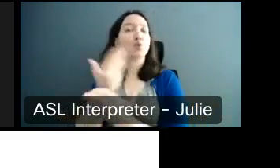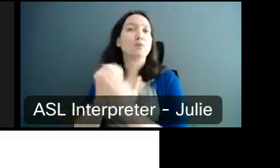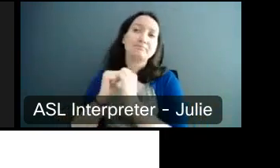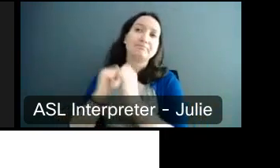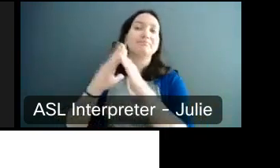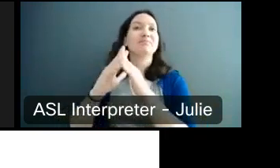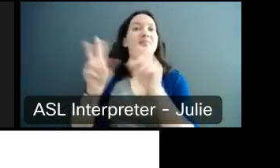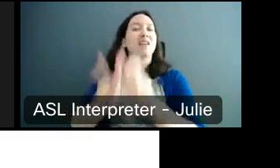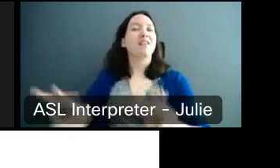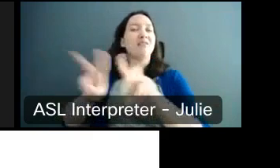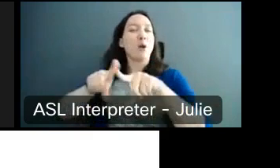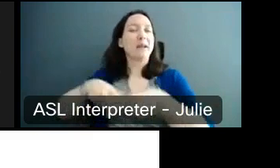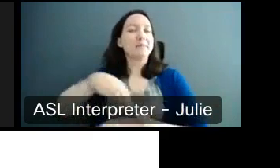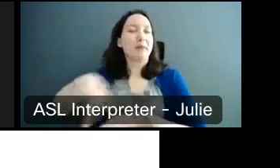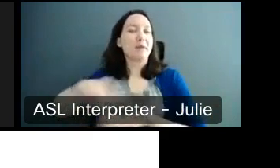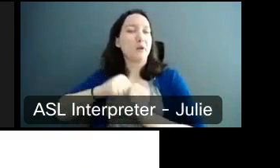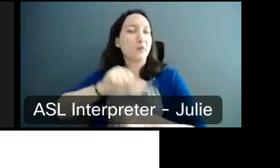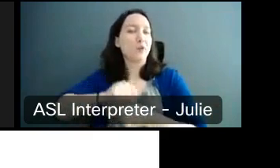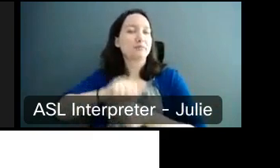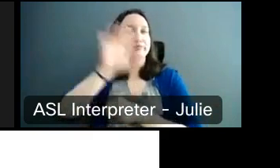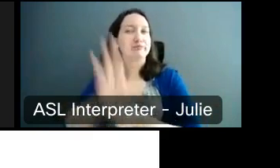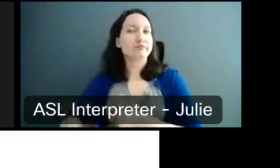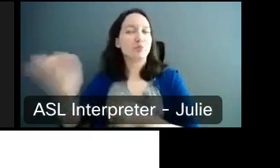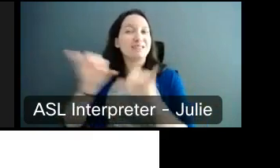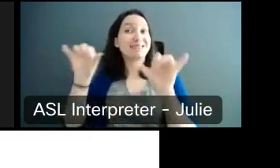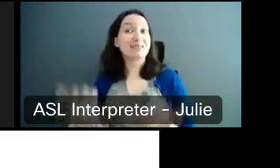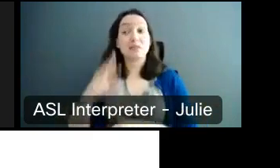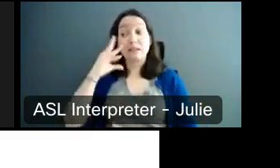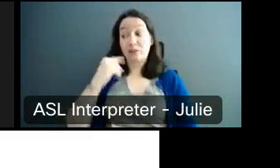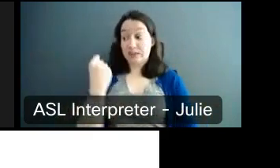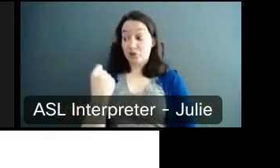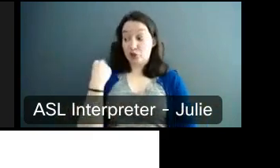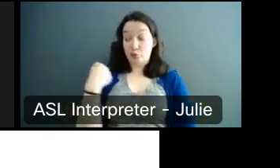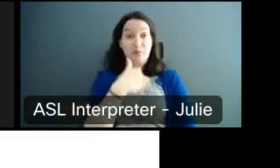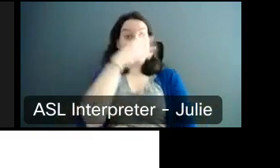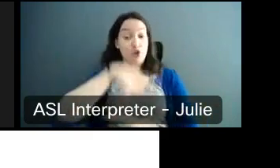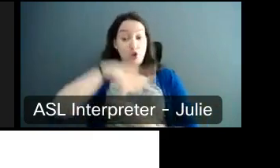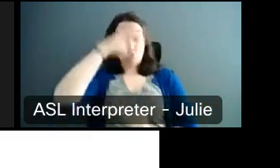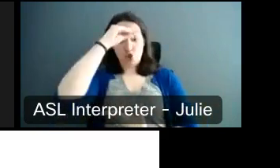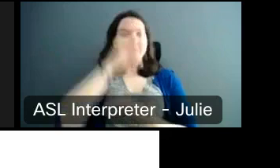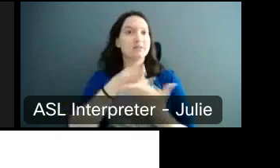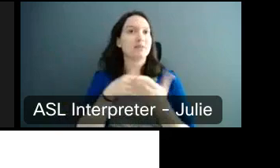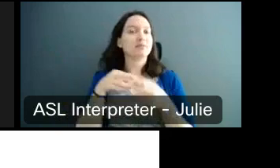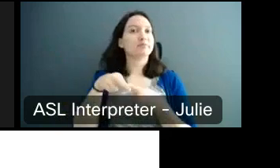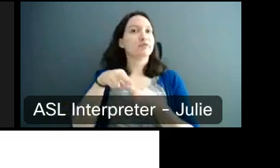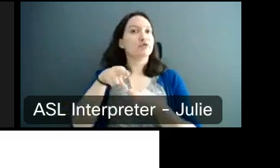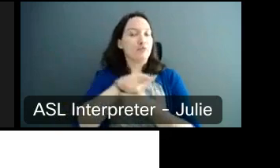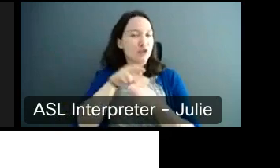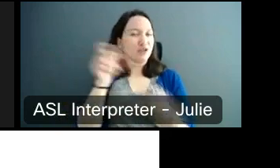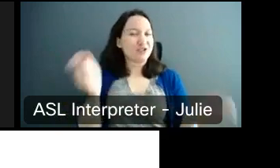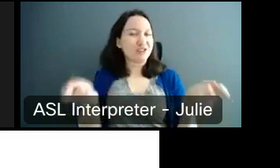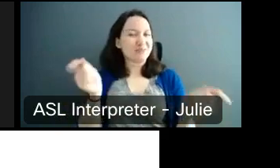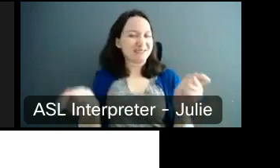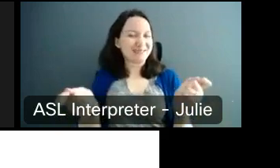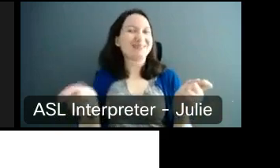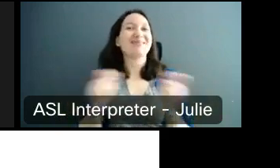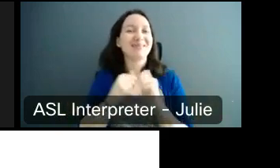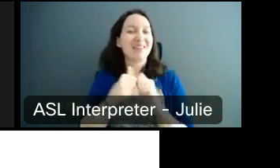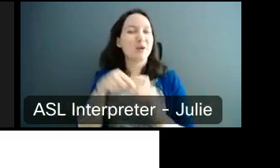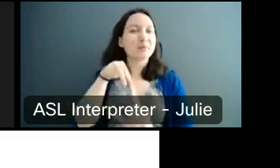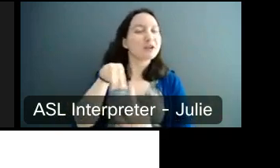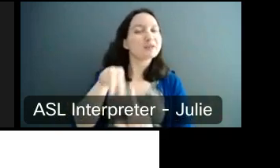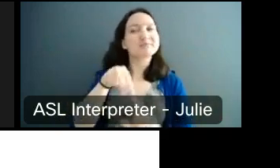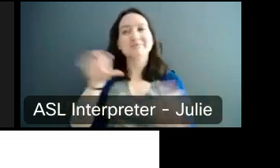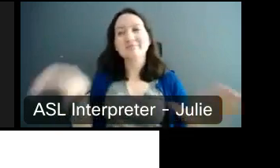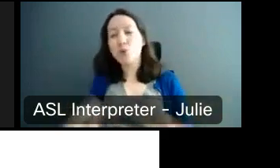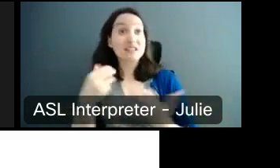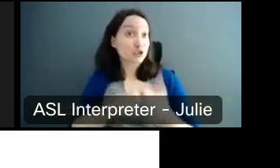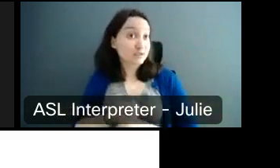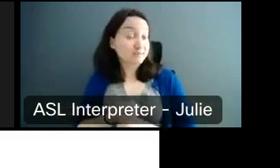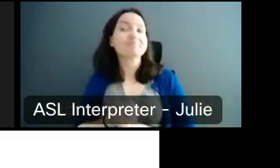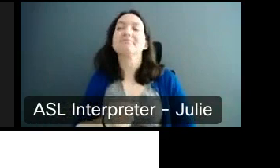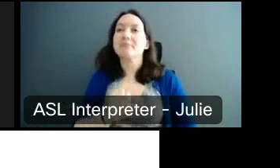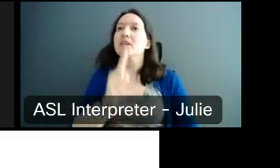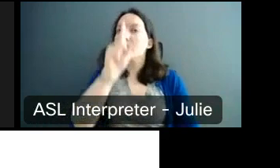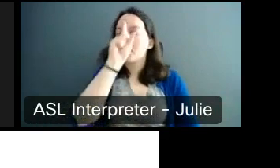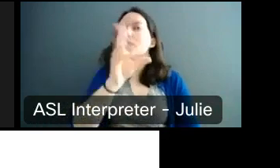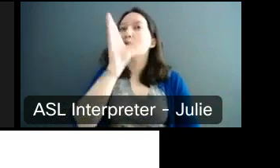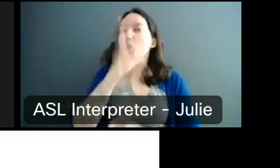So, because of our experience last year, what we learned about some of the regional adjustment factors, and how we're monitoring our performance this year, we do think we will be able to ensure savings again. to ensure savings again